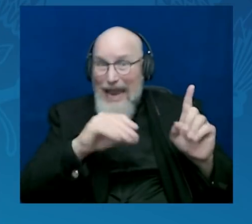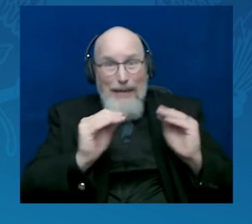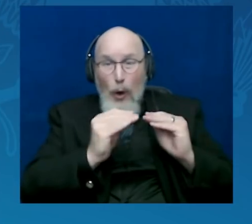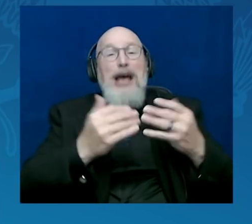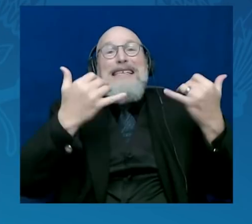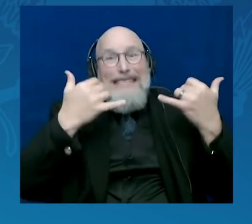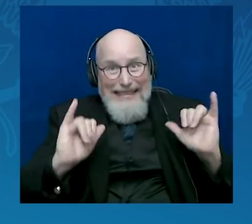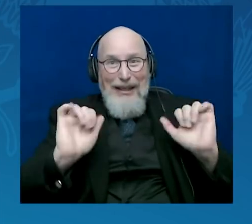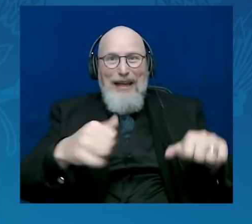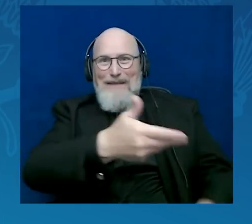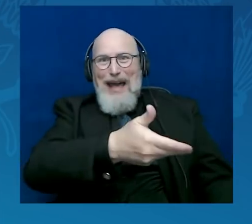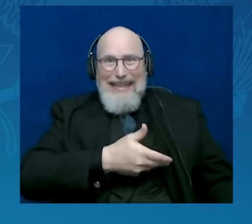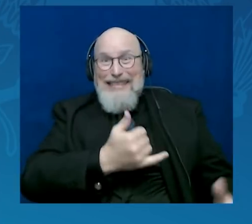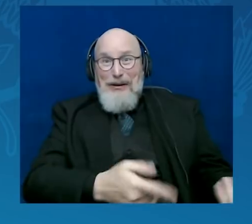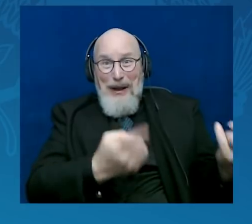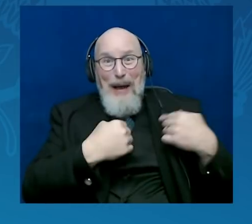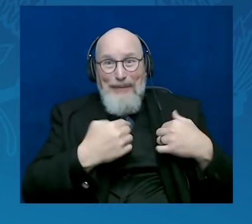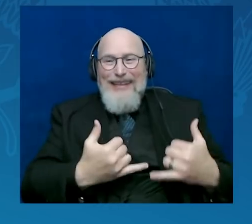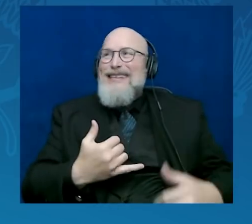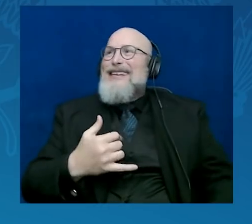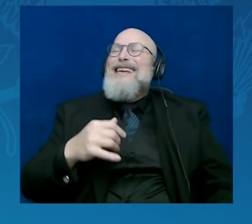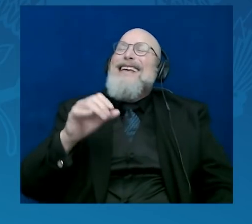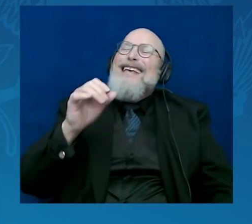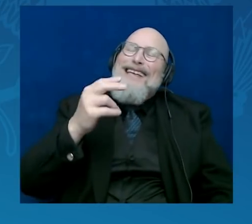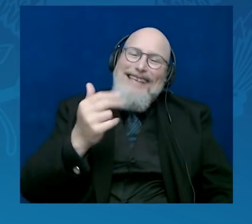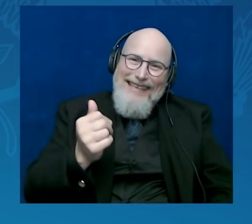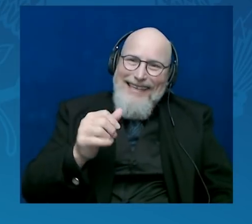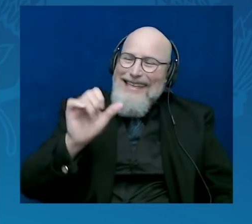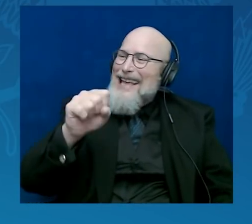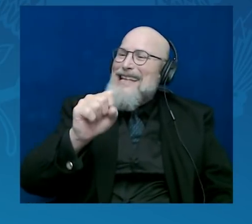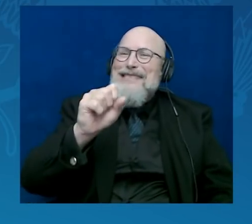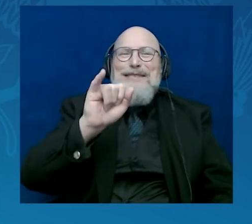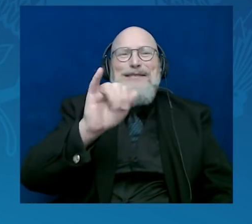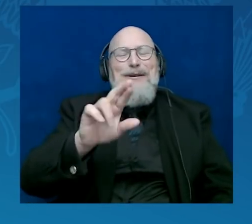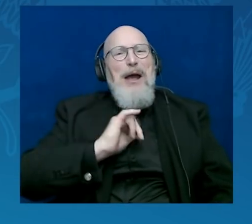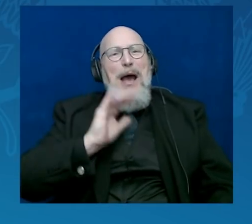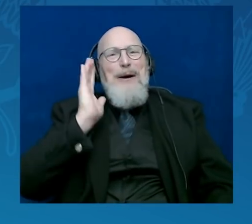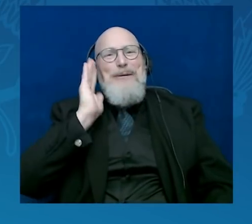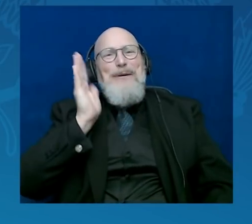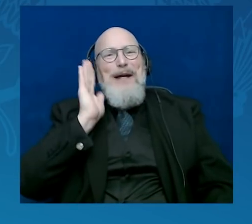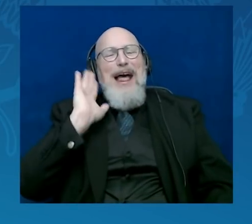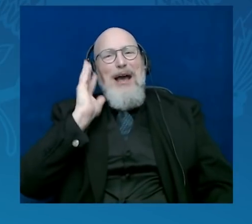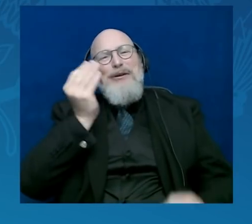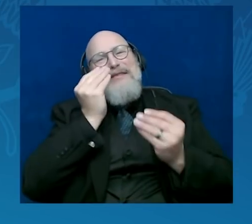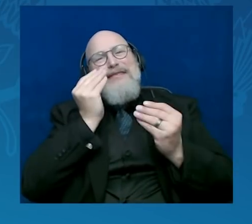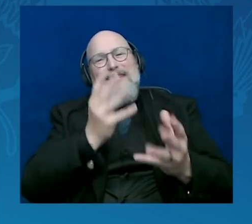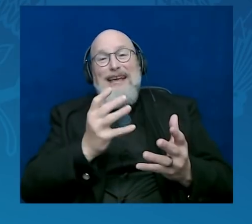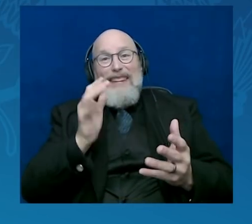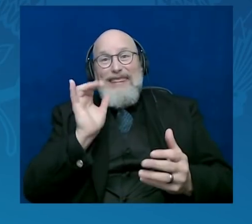The Vice President: Yes, Ambassador, I will. And I will tell you, it is the President's enthusiasm